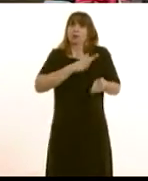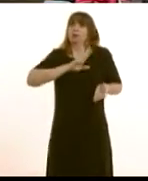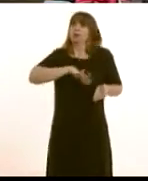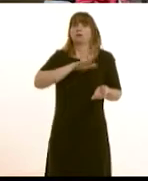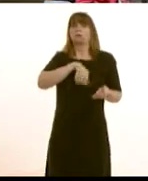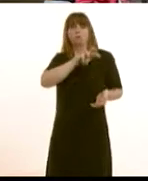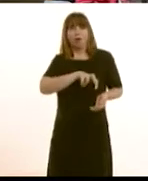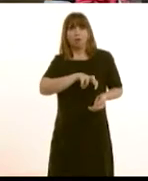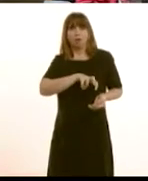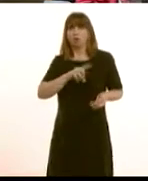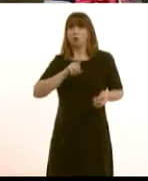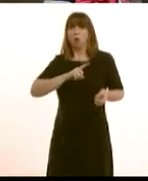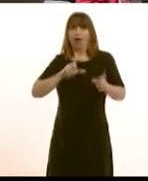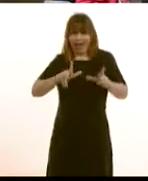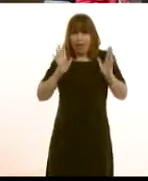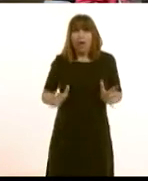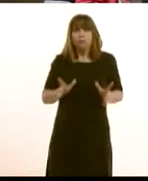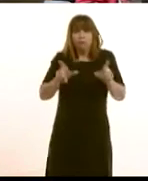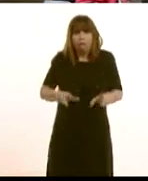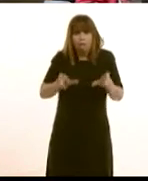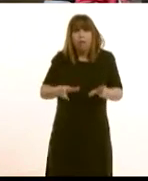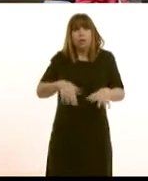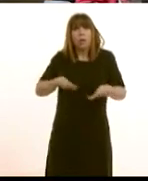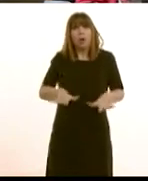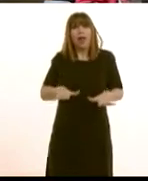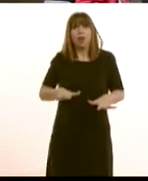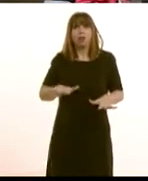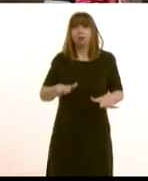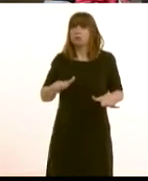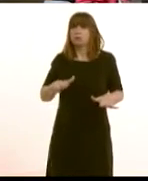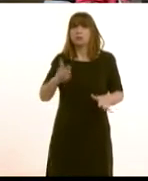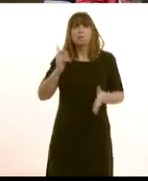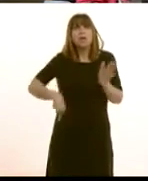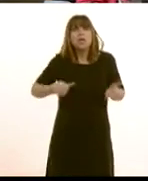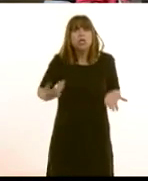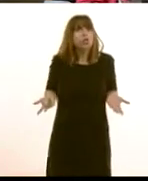then why should they be penalised financially for the fact that they would then have to